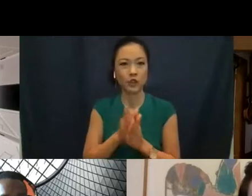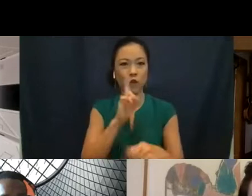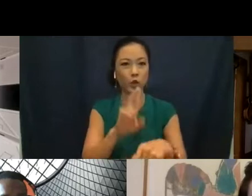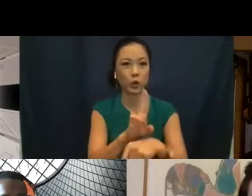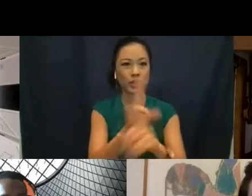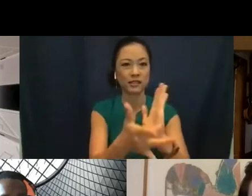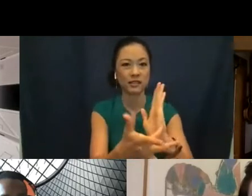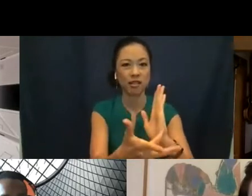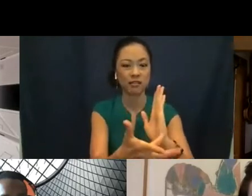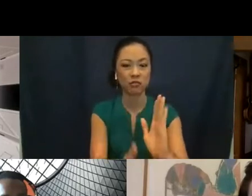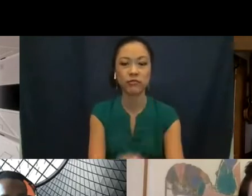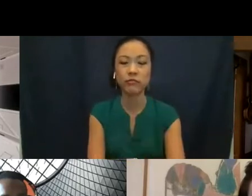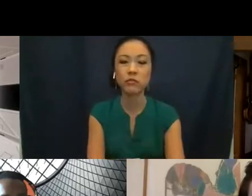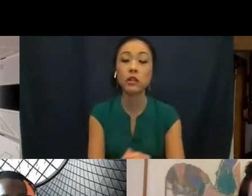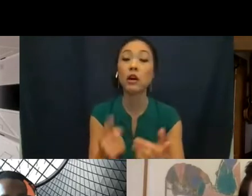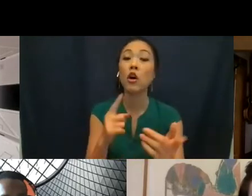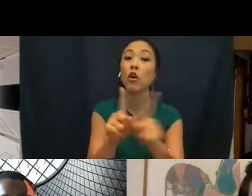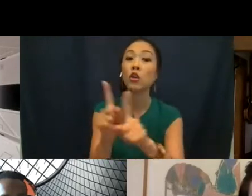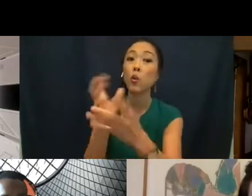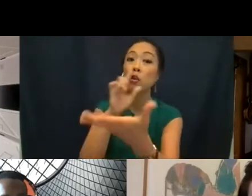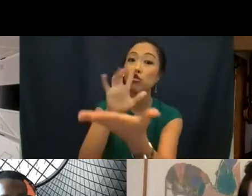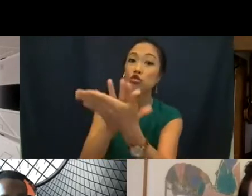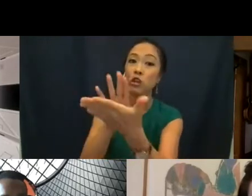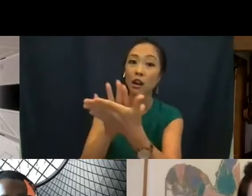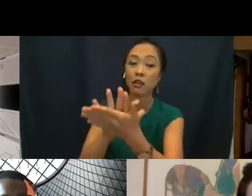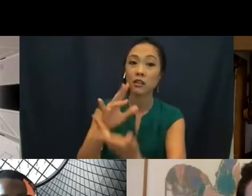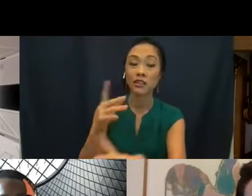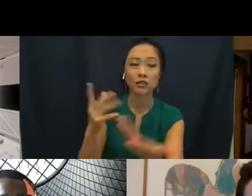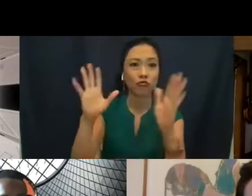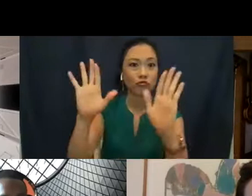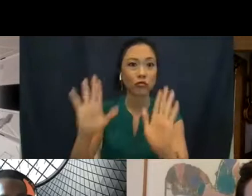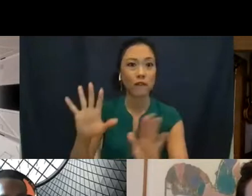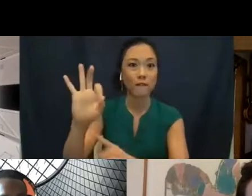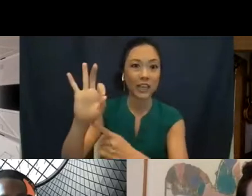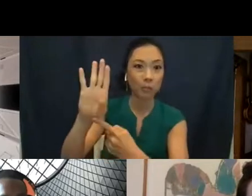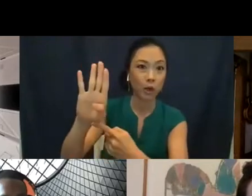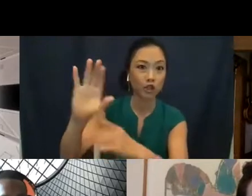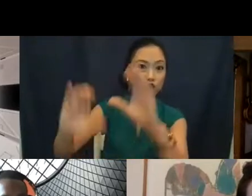have phenomenal nerds in the Facebook chat, so many nerds all over the place. I want to